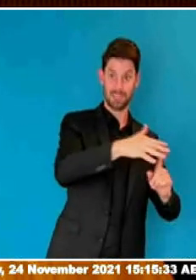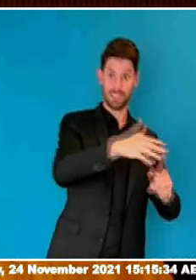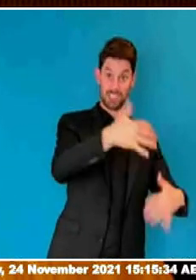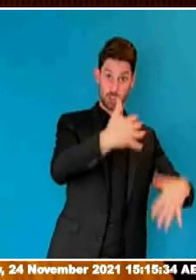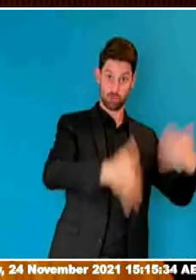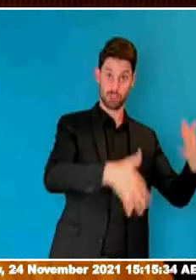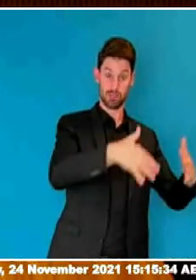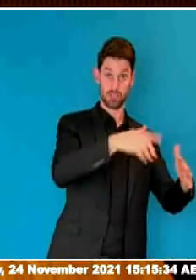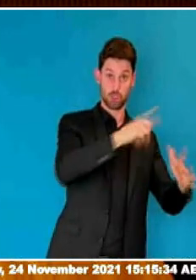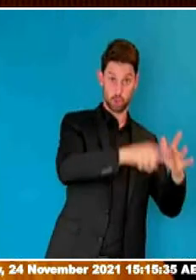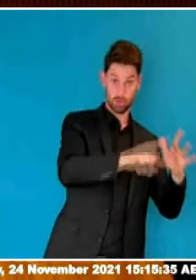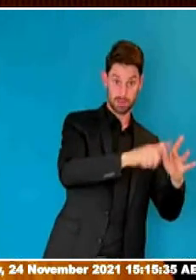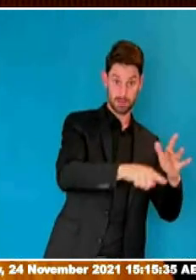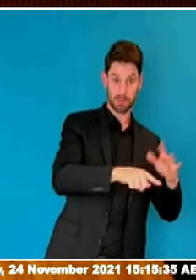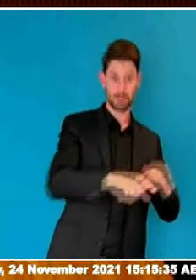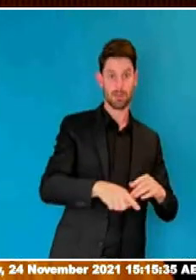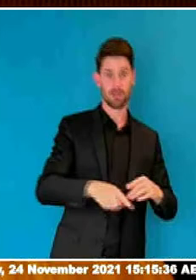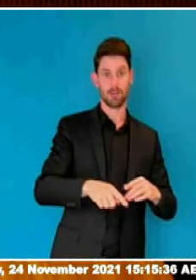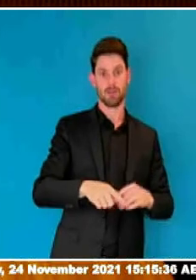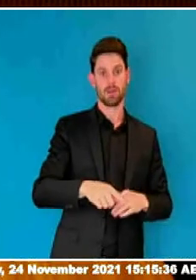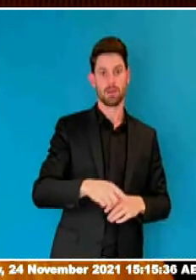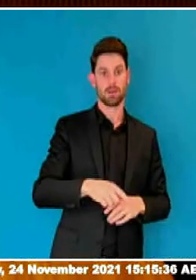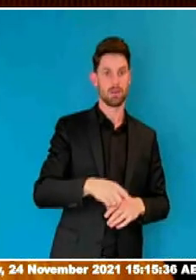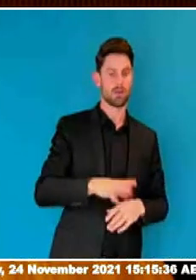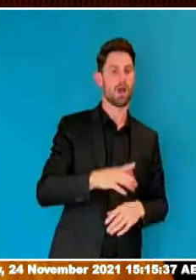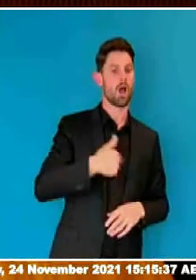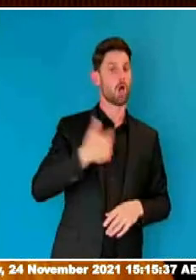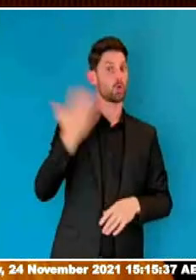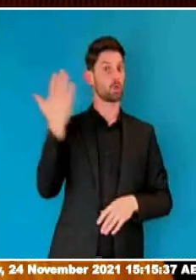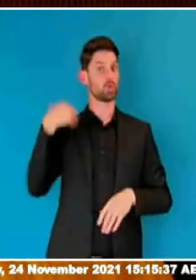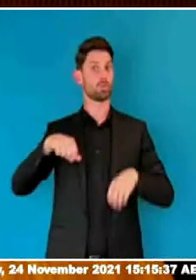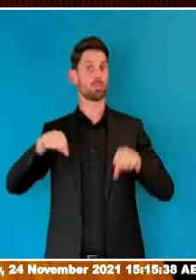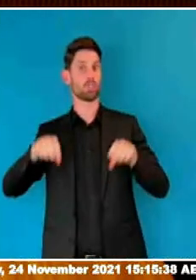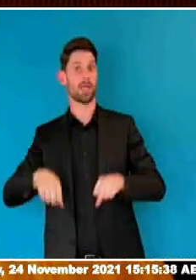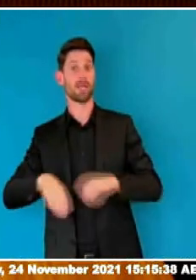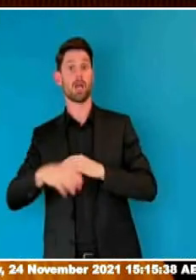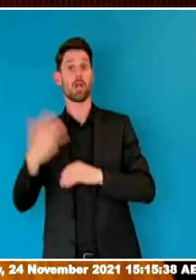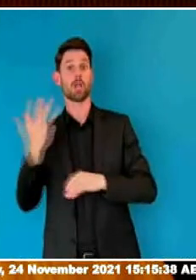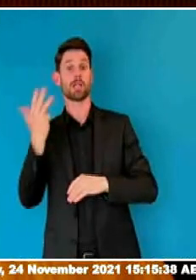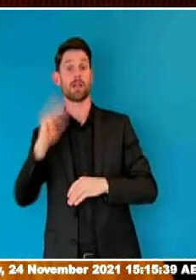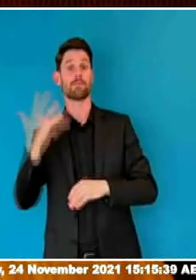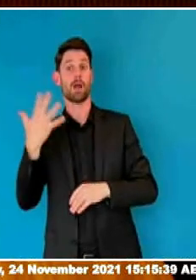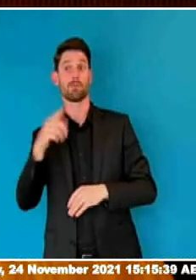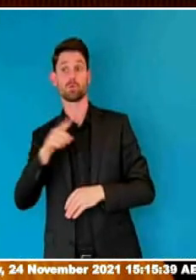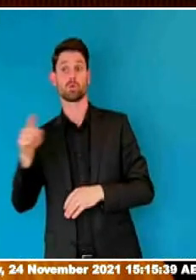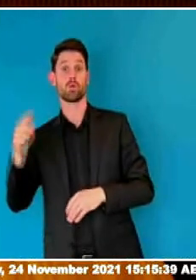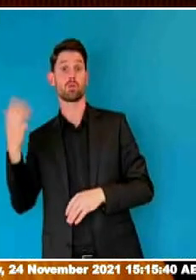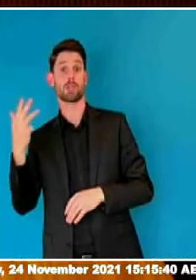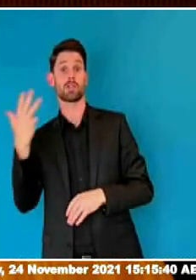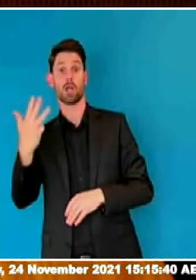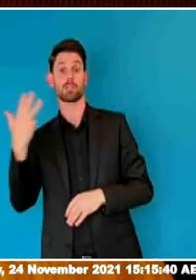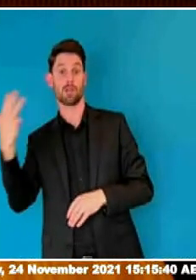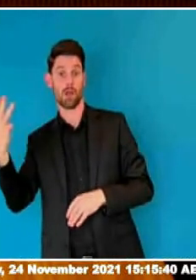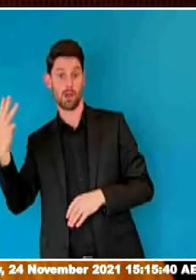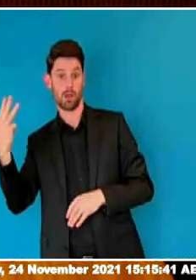Yes, well, I happened to chair the Accident Compensation Commission in Victoria from 1985 to 1989. You have probably taken down my photo.